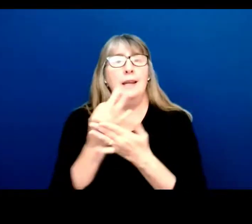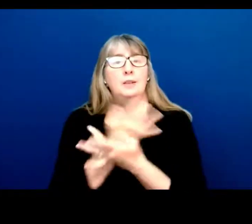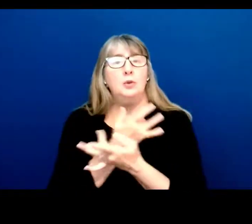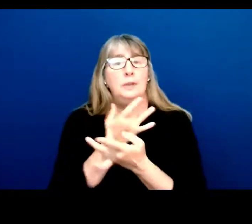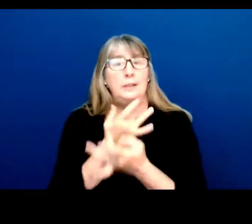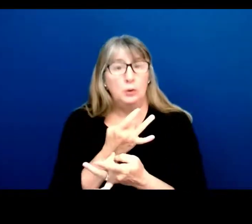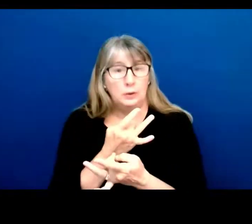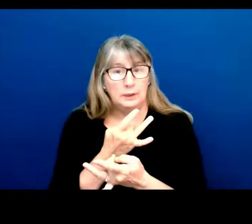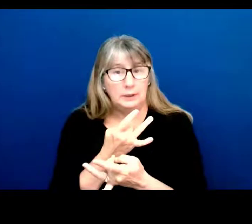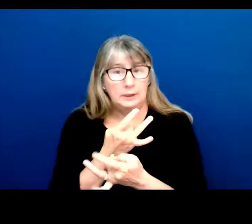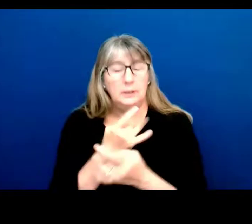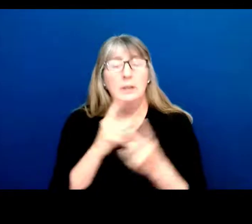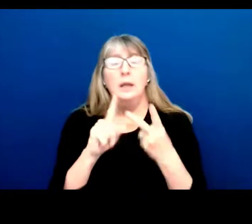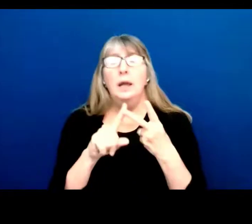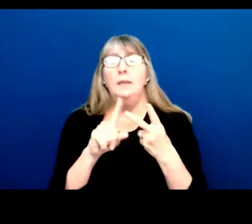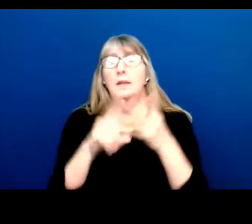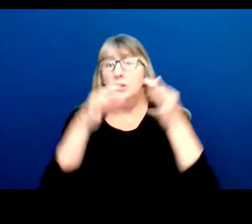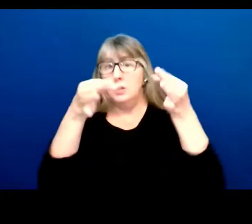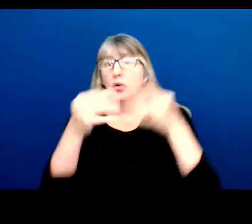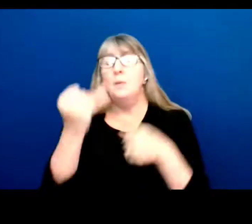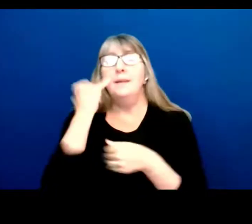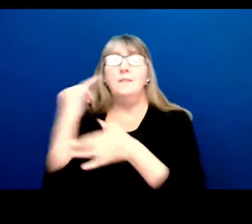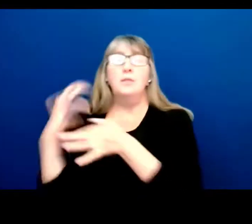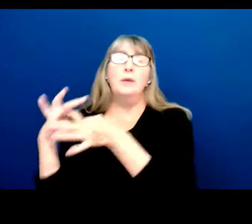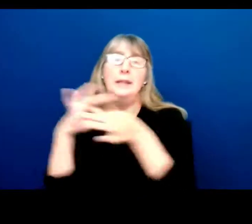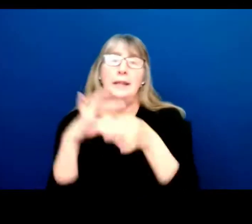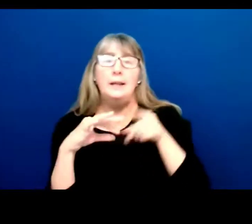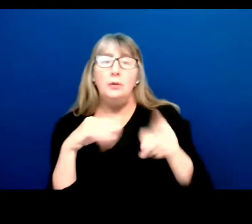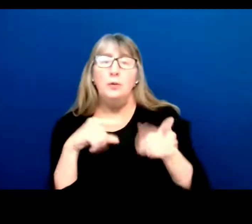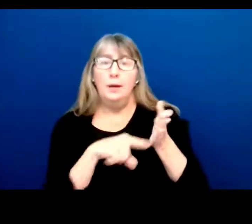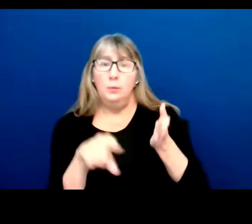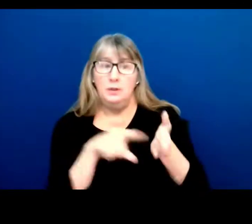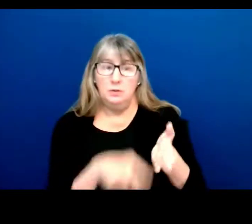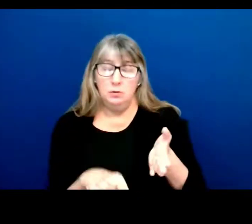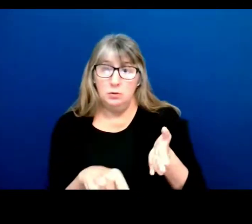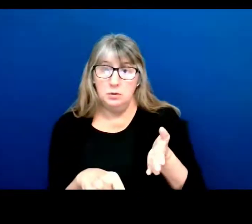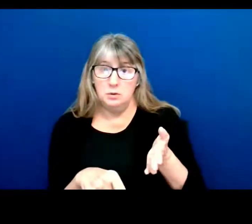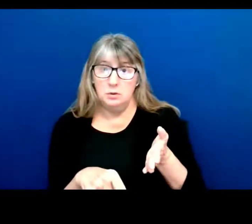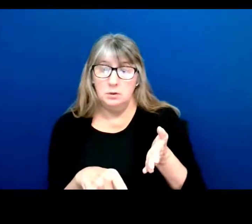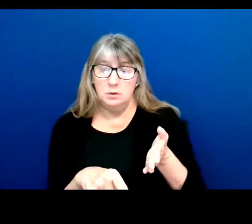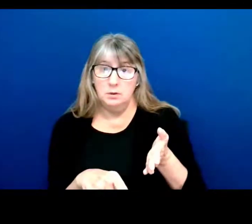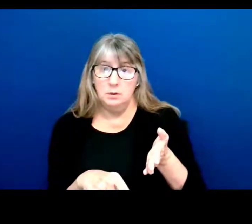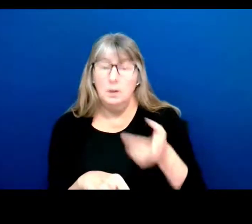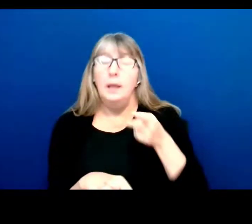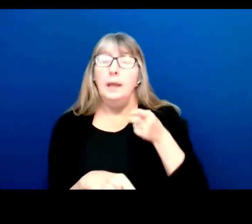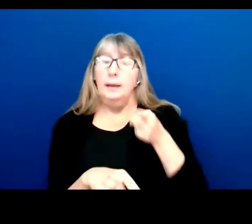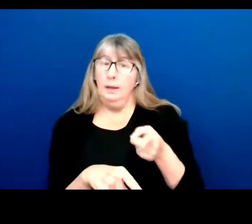determine whether or not it's related to the research, and then, if it constitutes an FCOI,